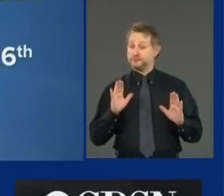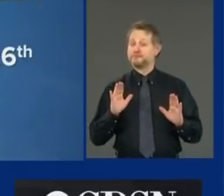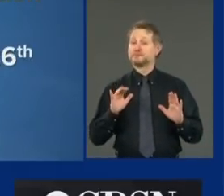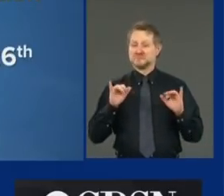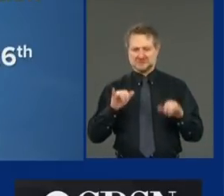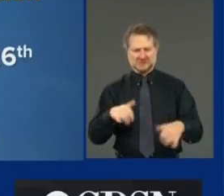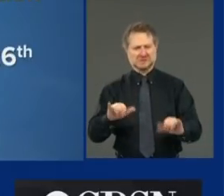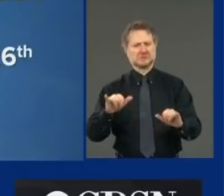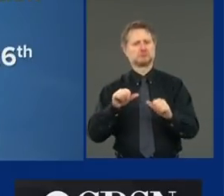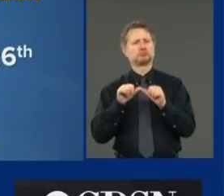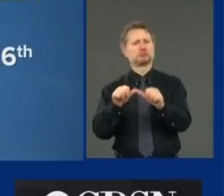I WILL CALL IT 25.